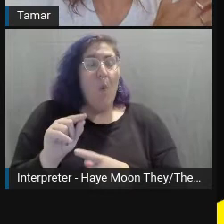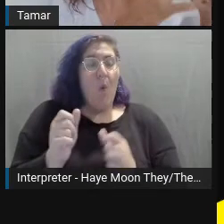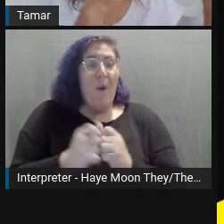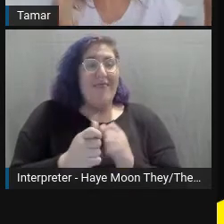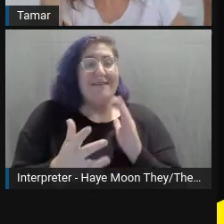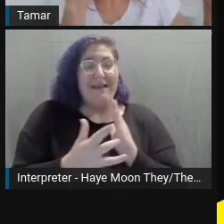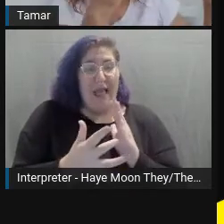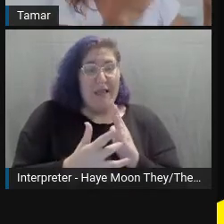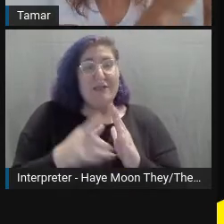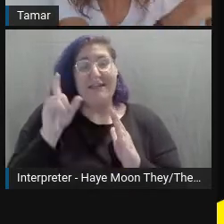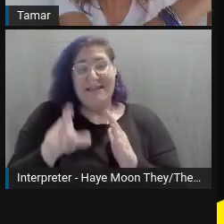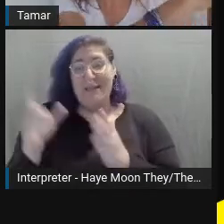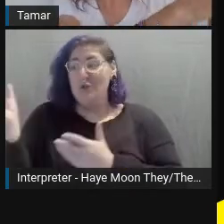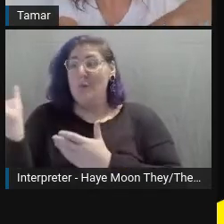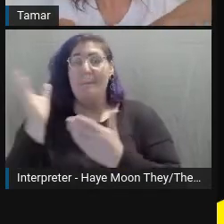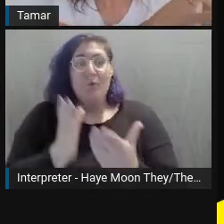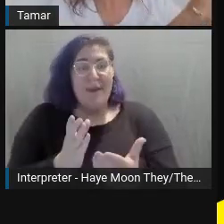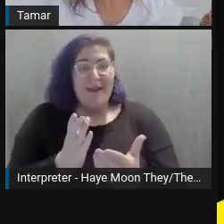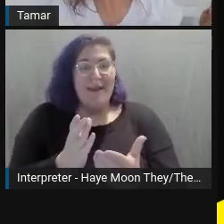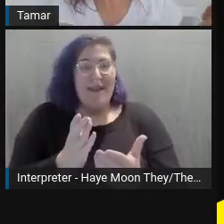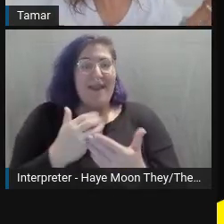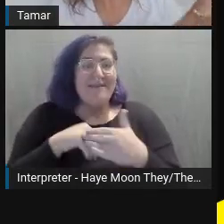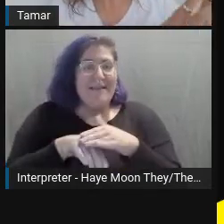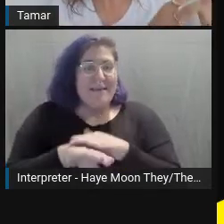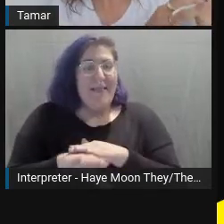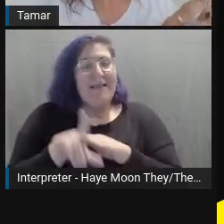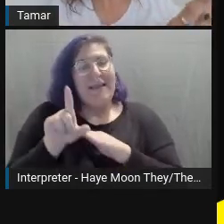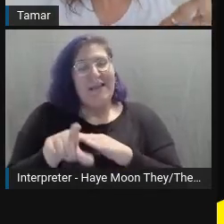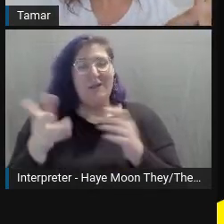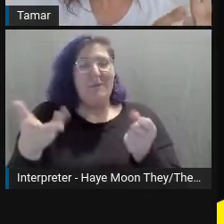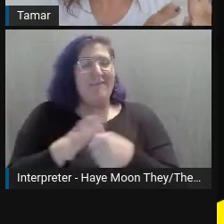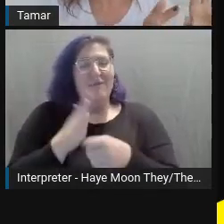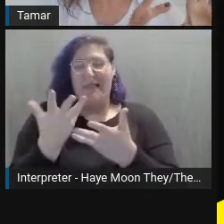It has to be integrated into the development cycle,